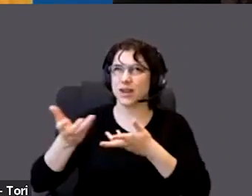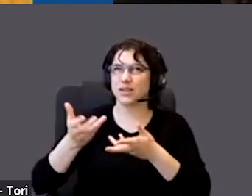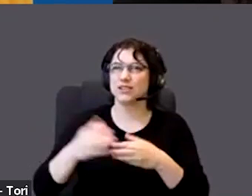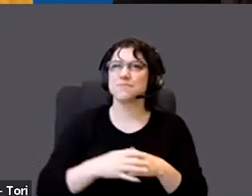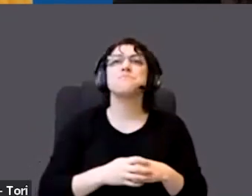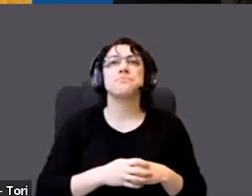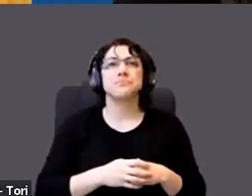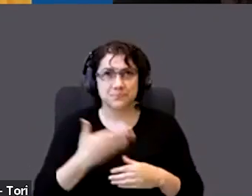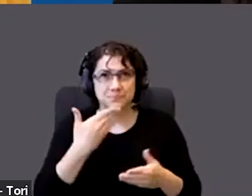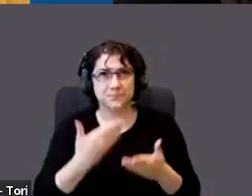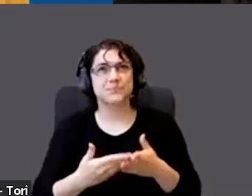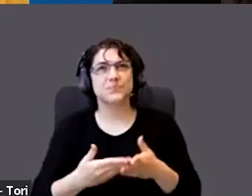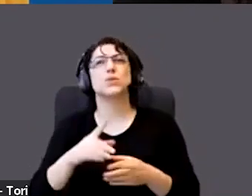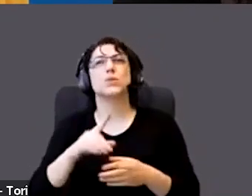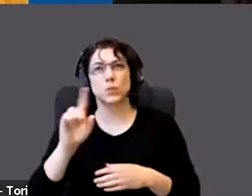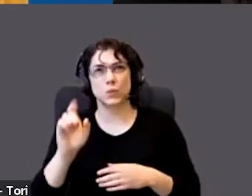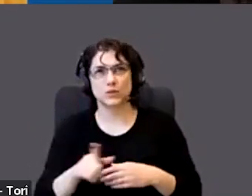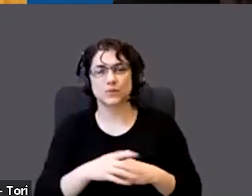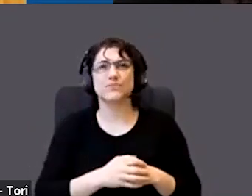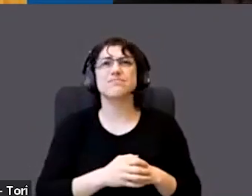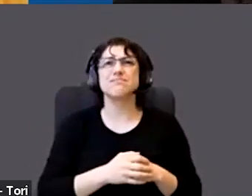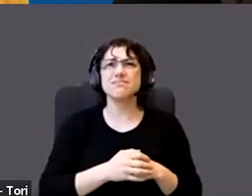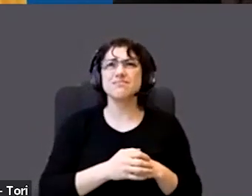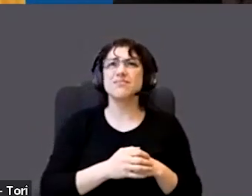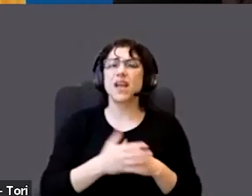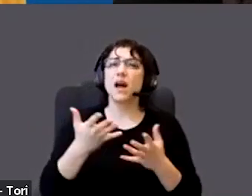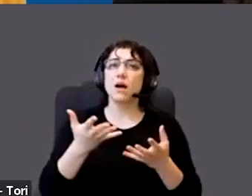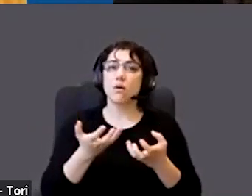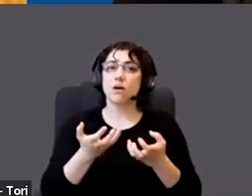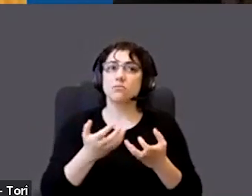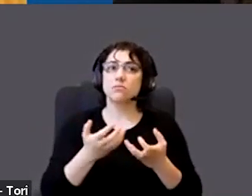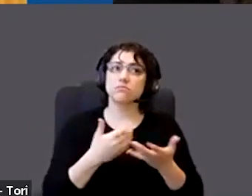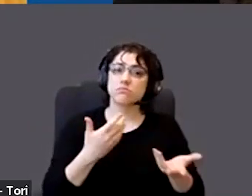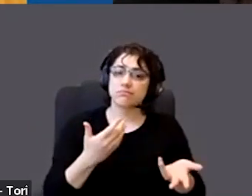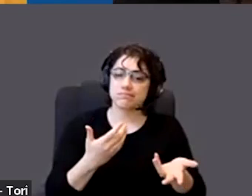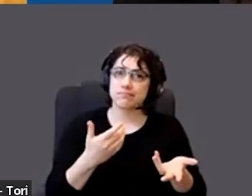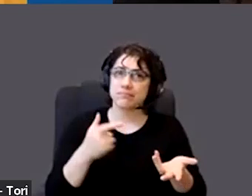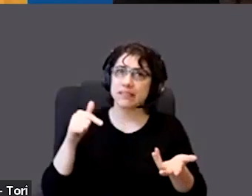First, I love the question because I want to sort of articulate that while this was stood up in the time